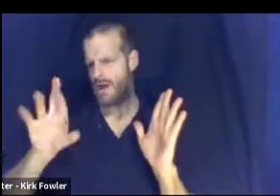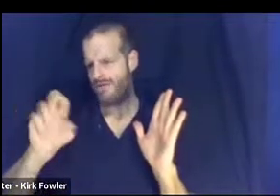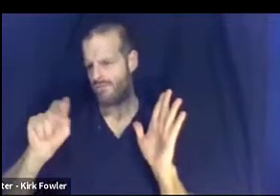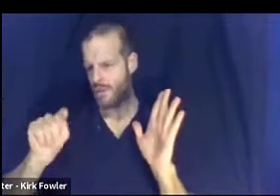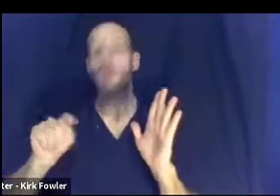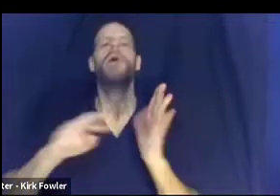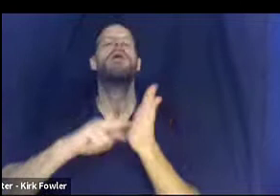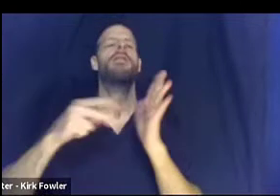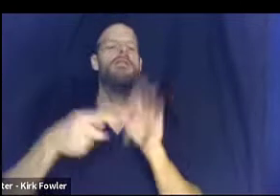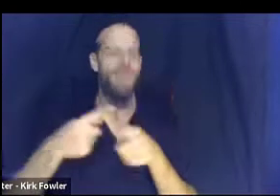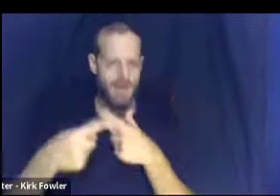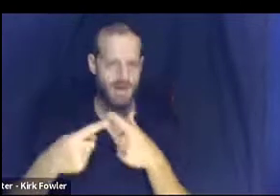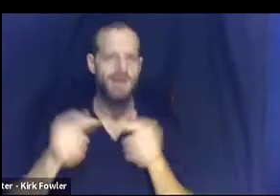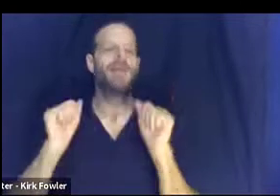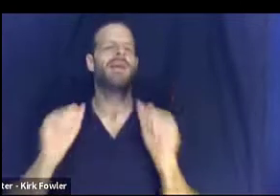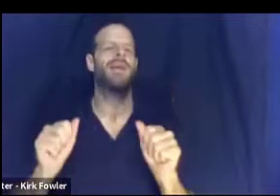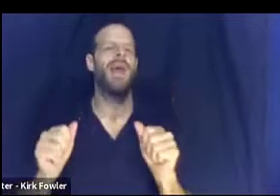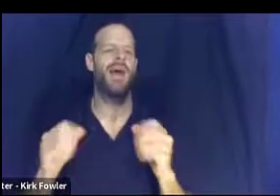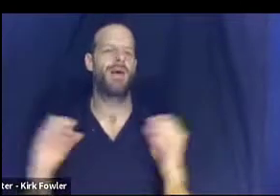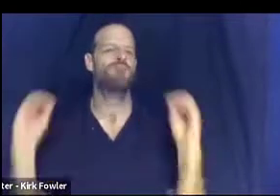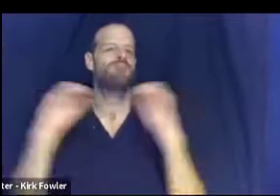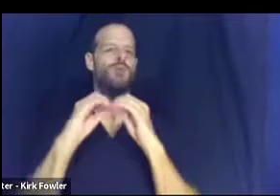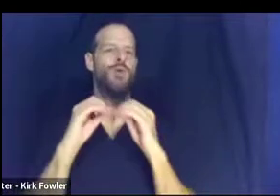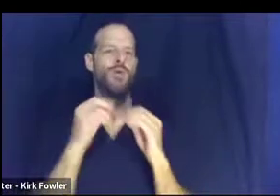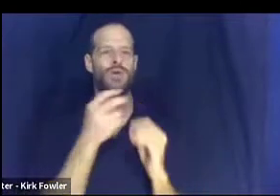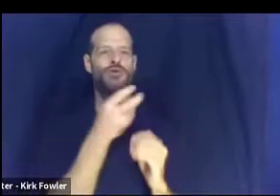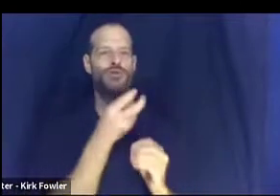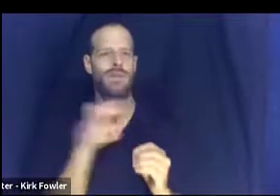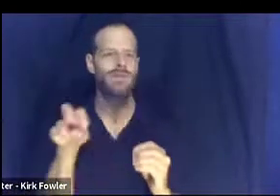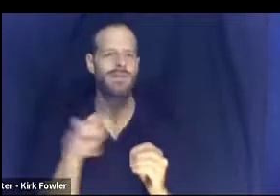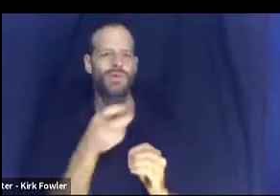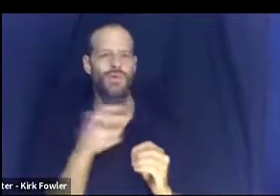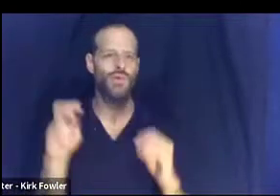into transitional communication systems. More complex uses,